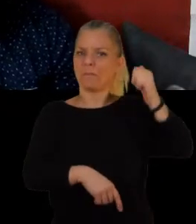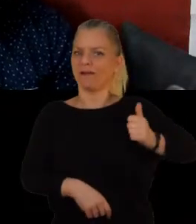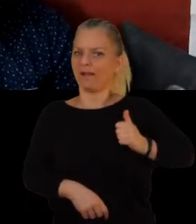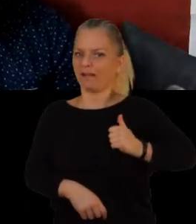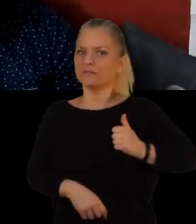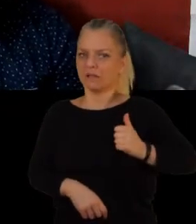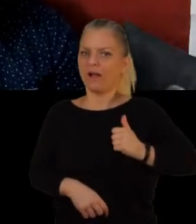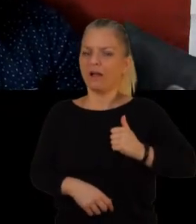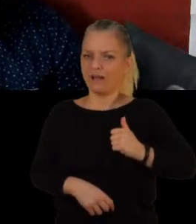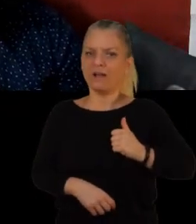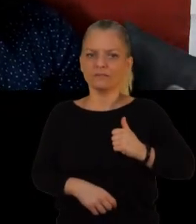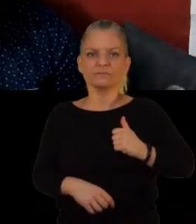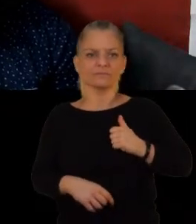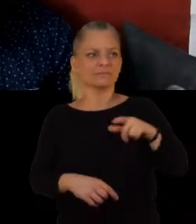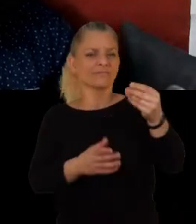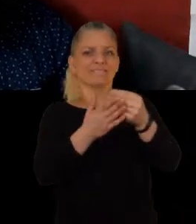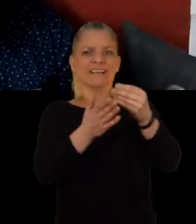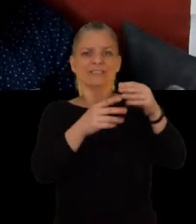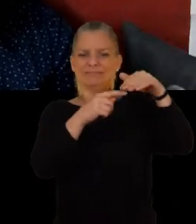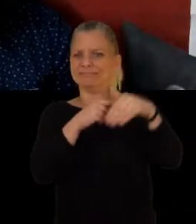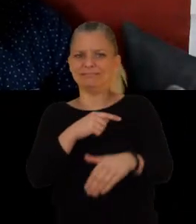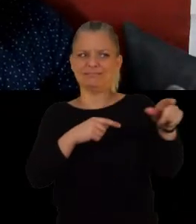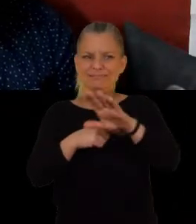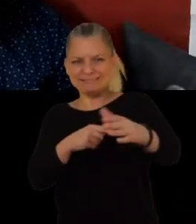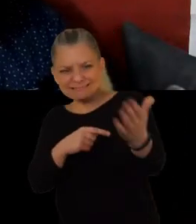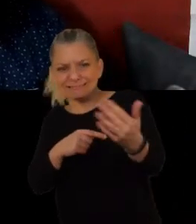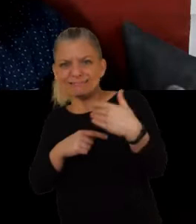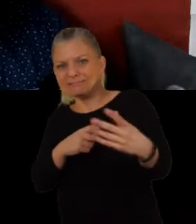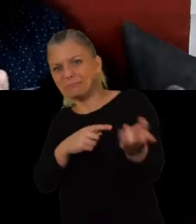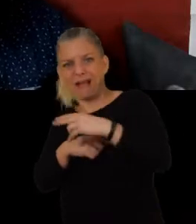and um and my parents were in canada at the time and because of the financial downturn they're like